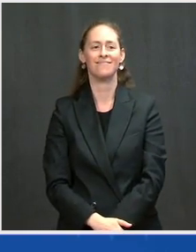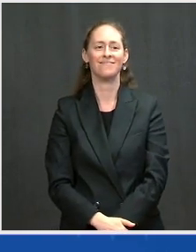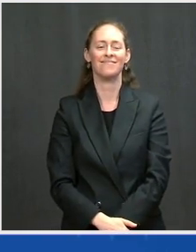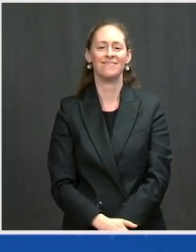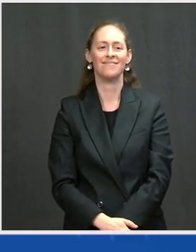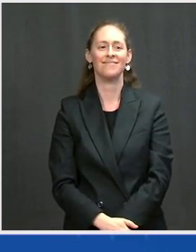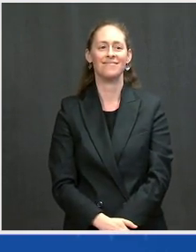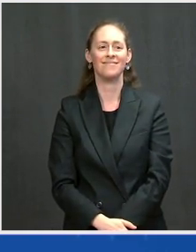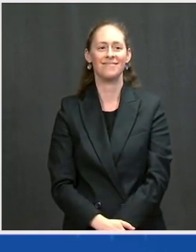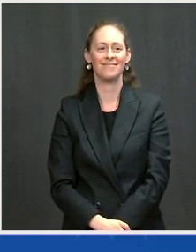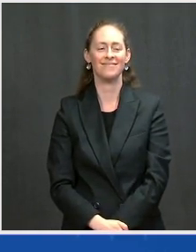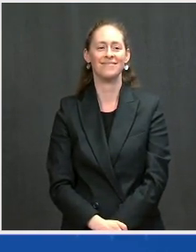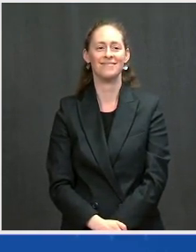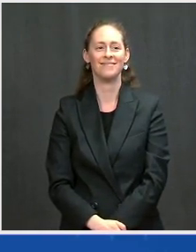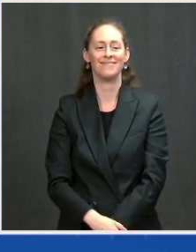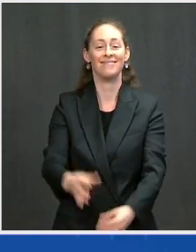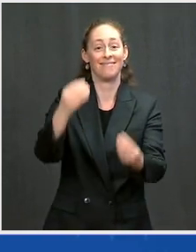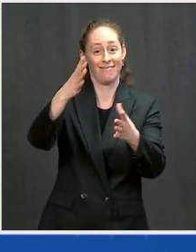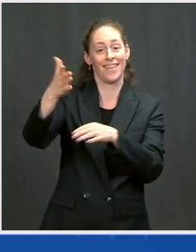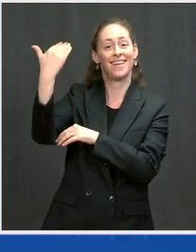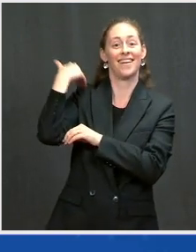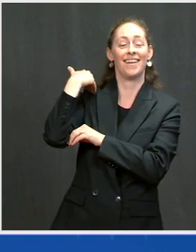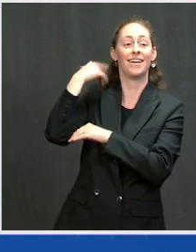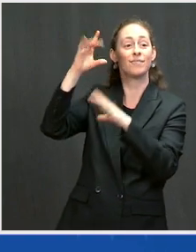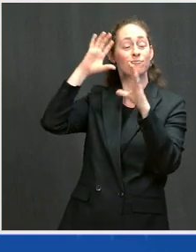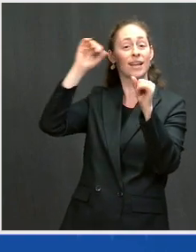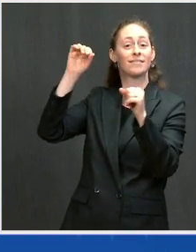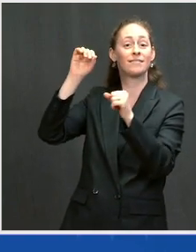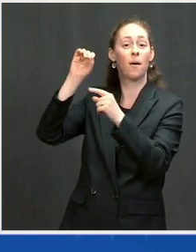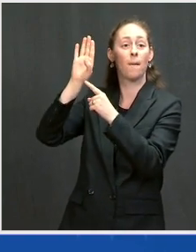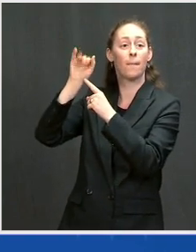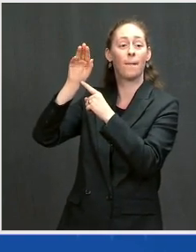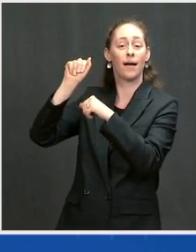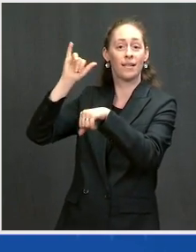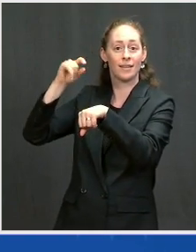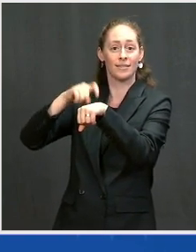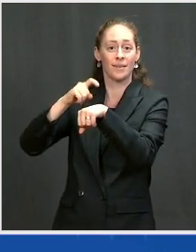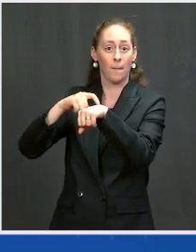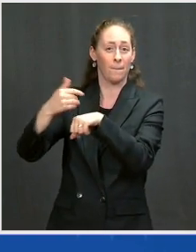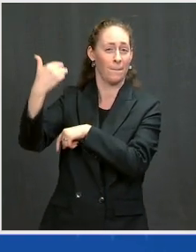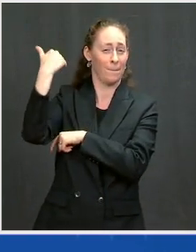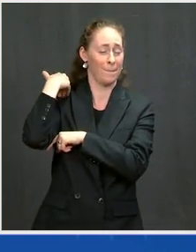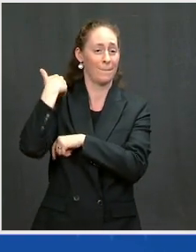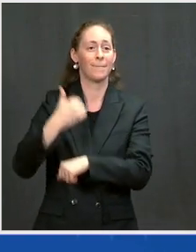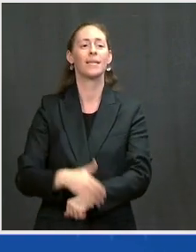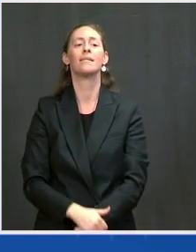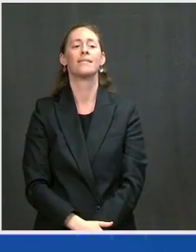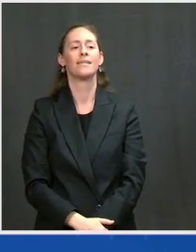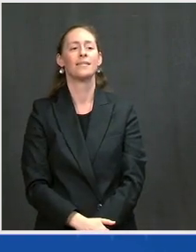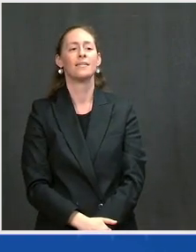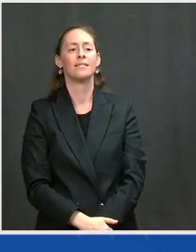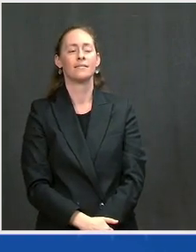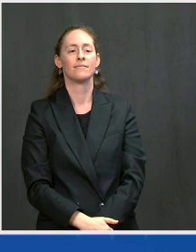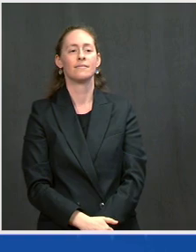is considering open all combat positions to women, including Rangers, Colonel Puckett let it be known